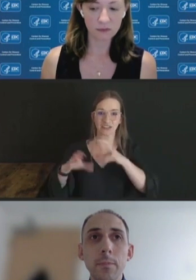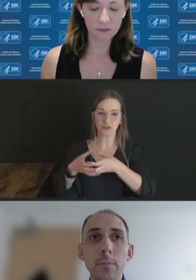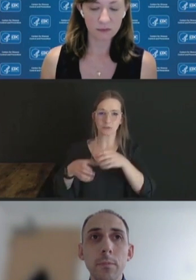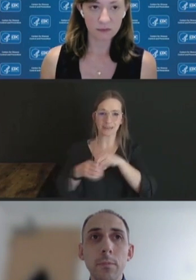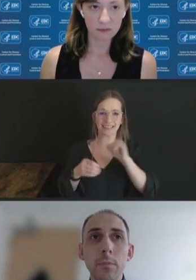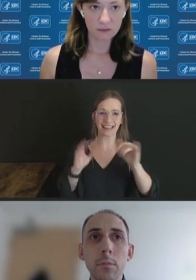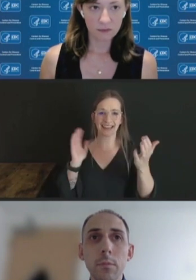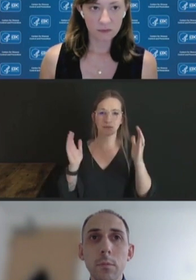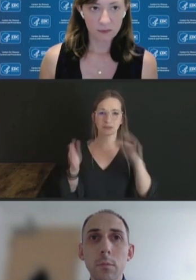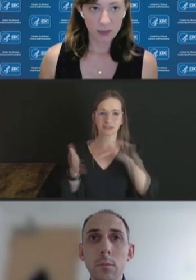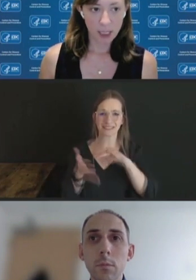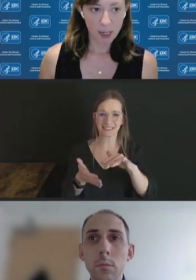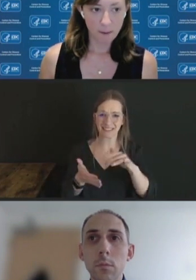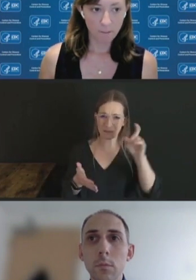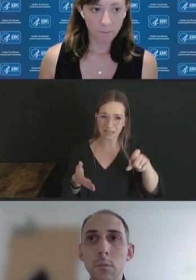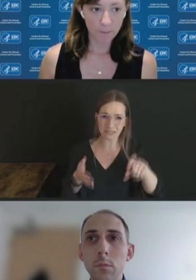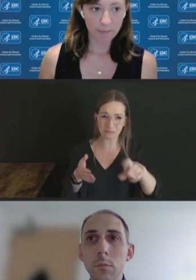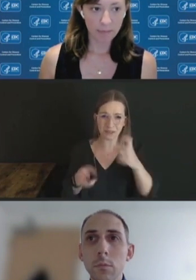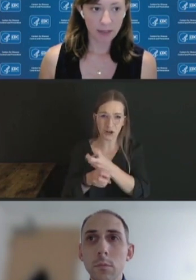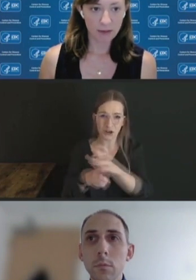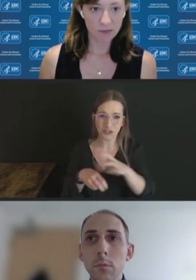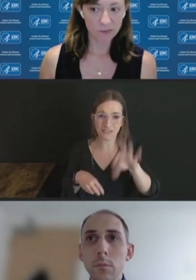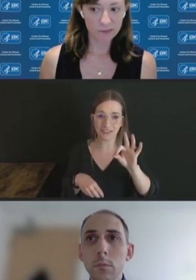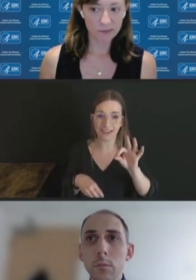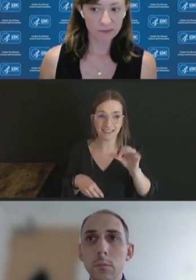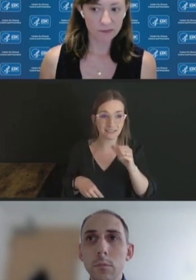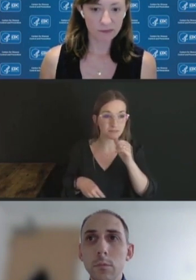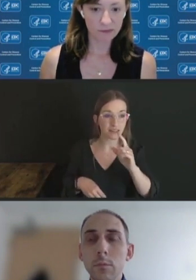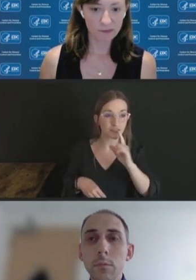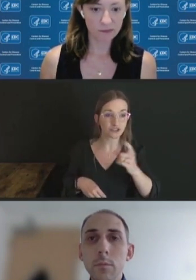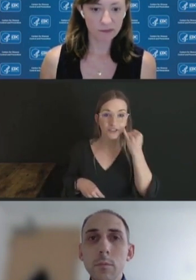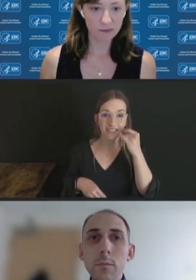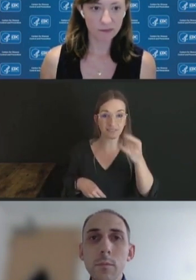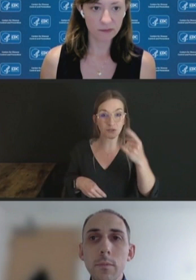I just don't know if you thought about doing it; those who were not vaccinated and seeing